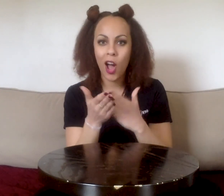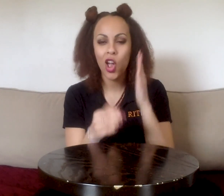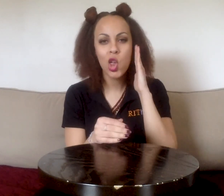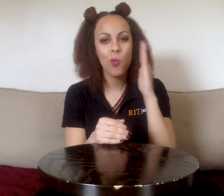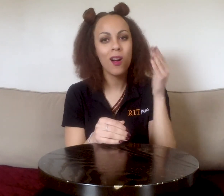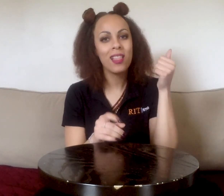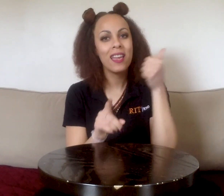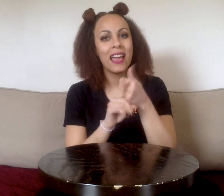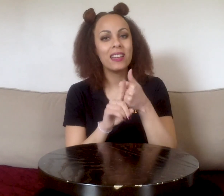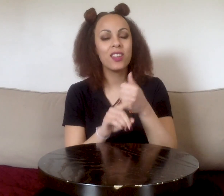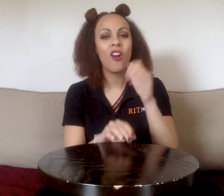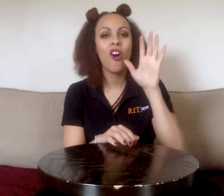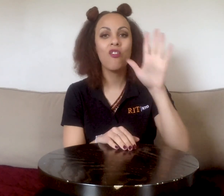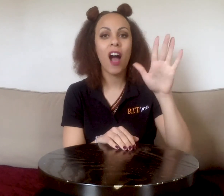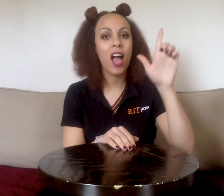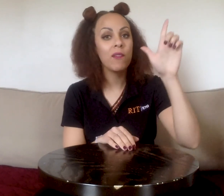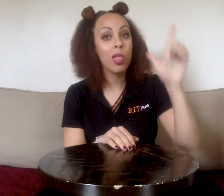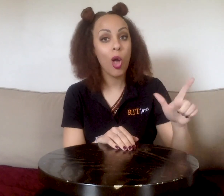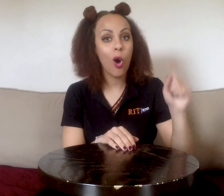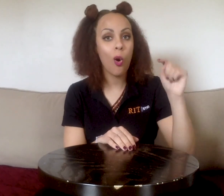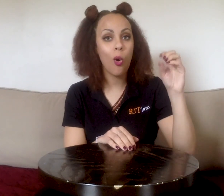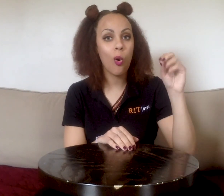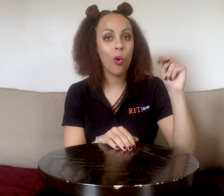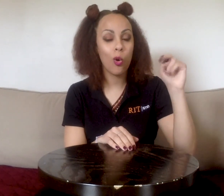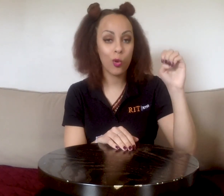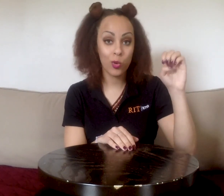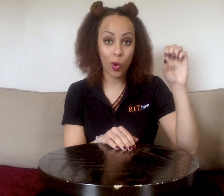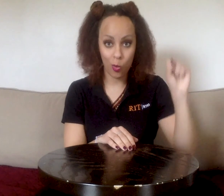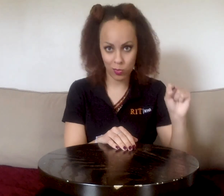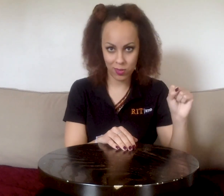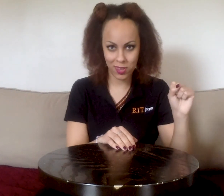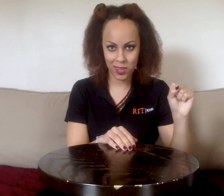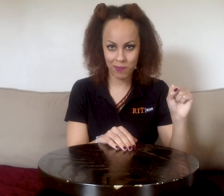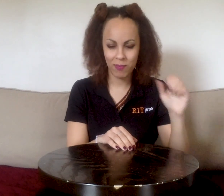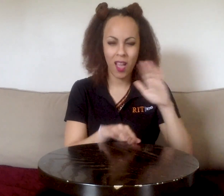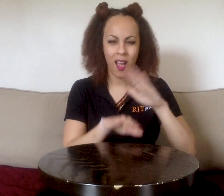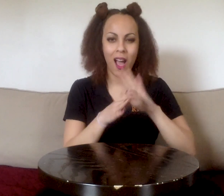Now for the final part, we will add five low notes.